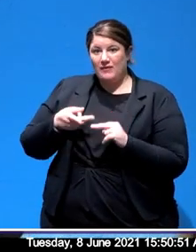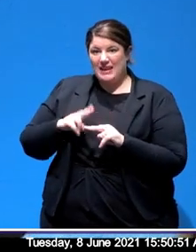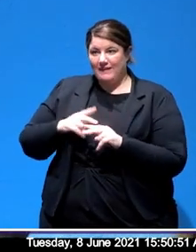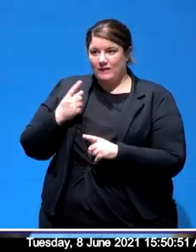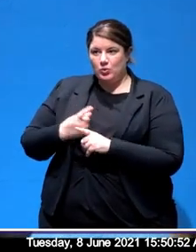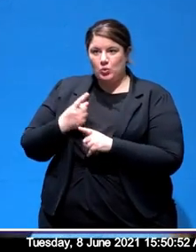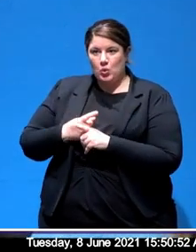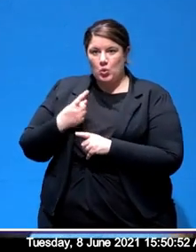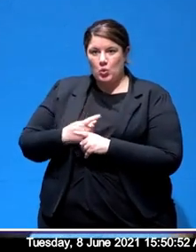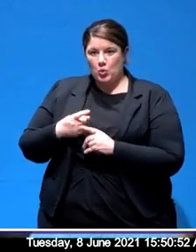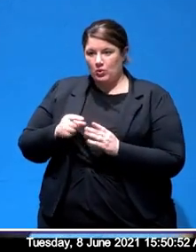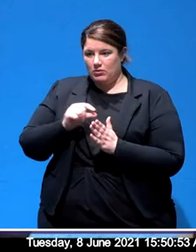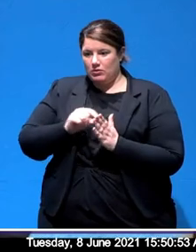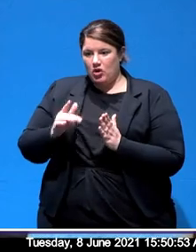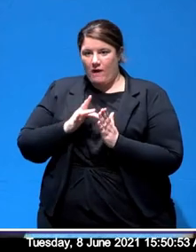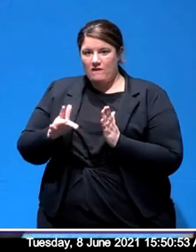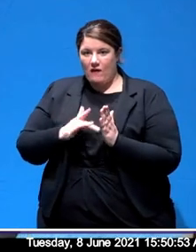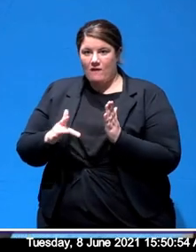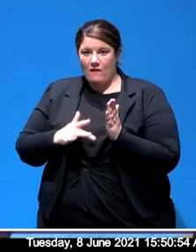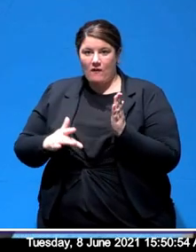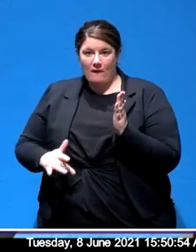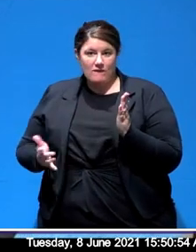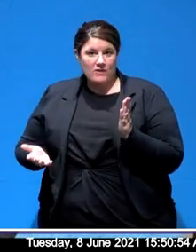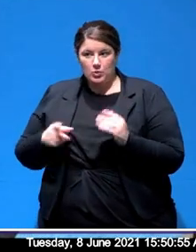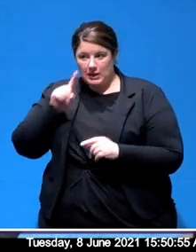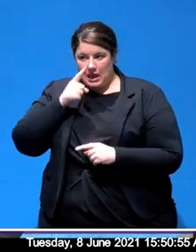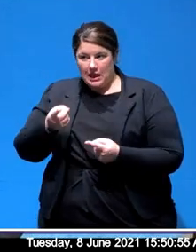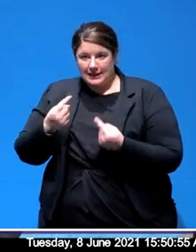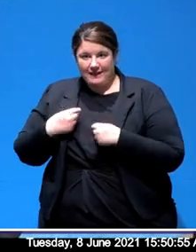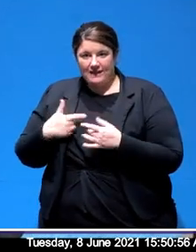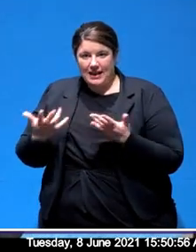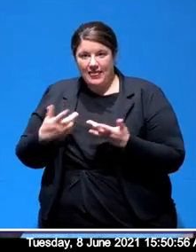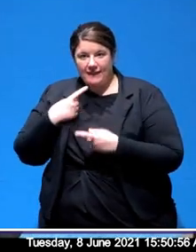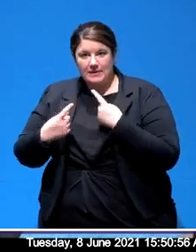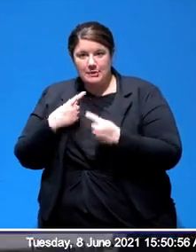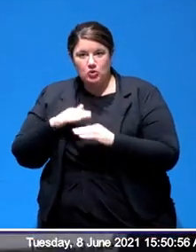I take it you can't take that any further for the Commission? I can't, no.